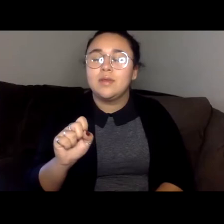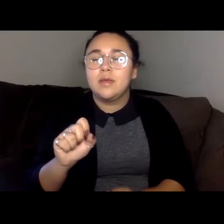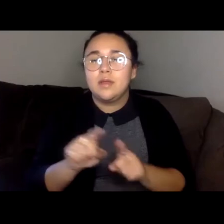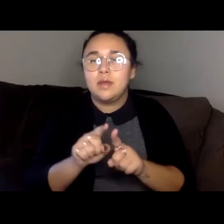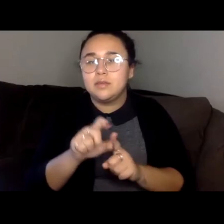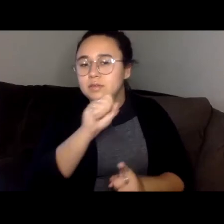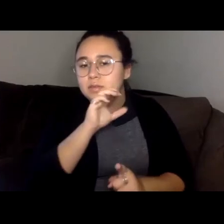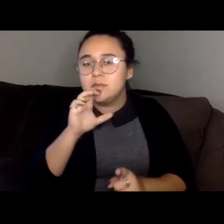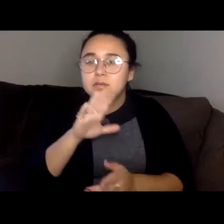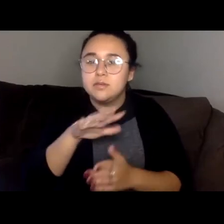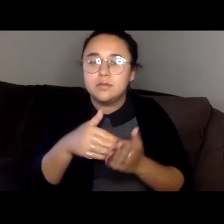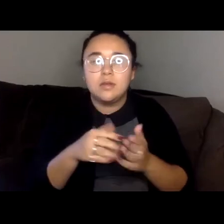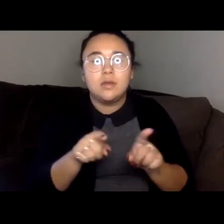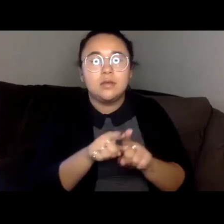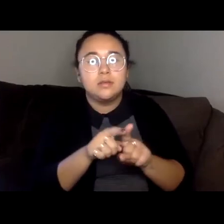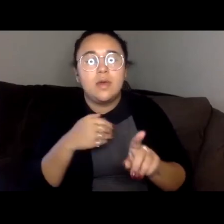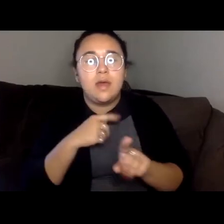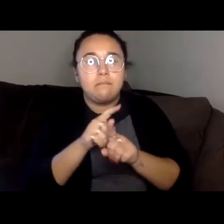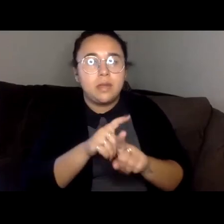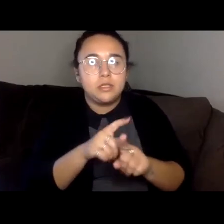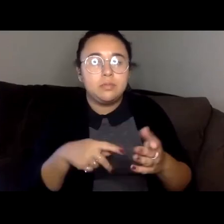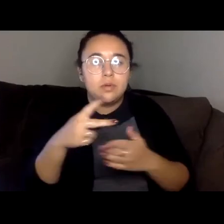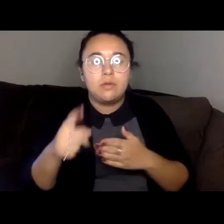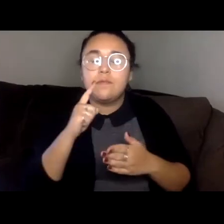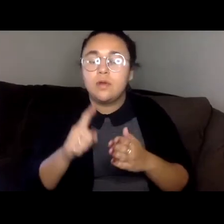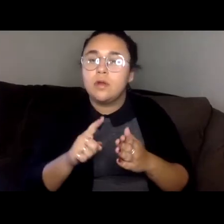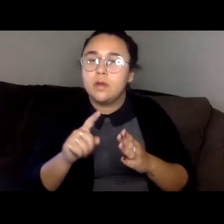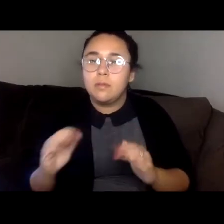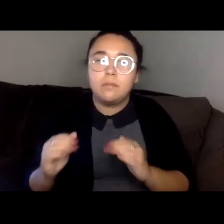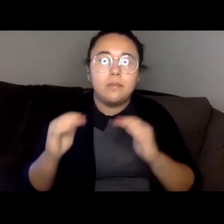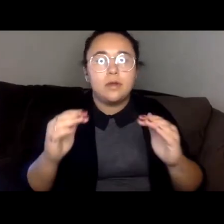for emerging writers of color, and we published an award winning online literary magazine